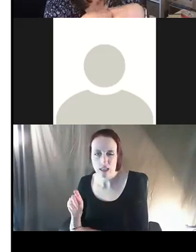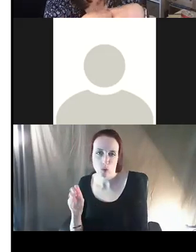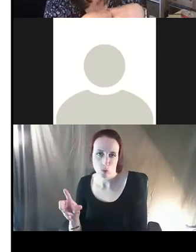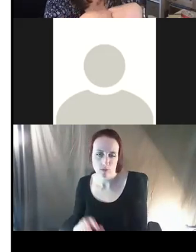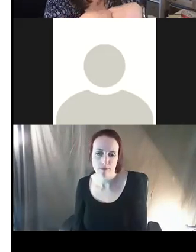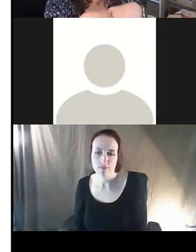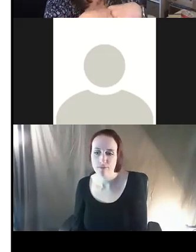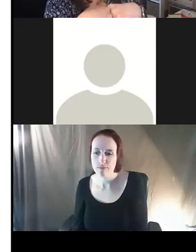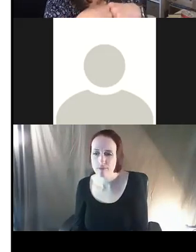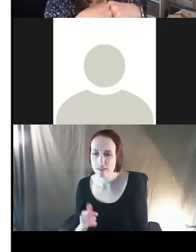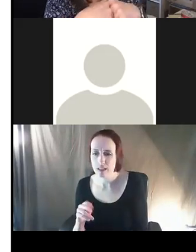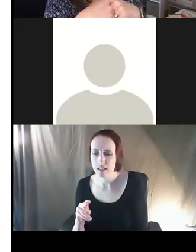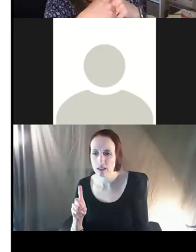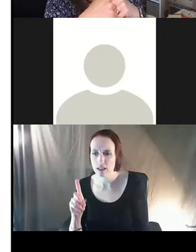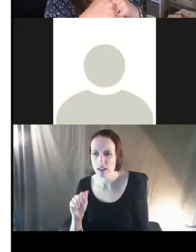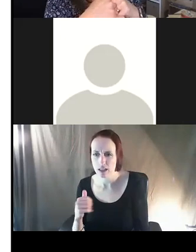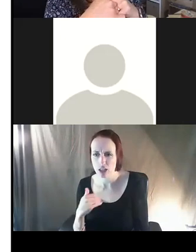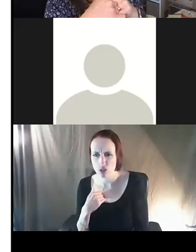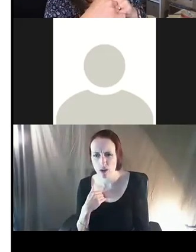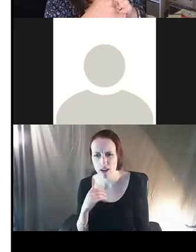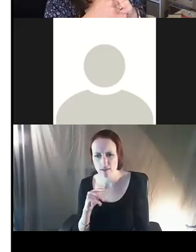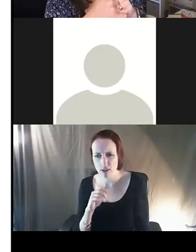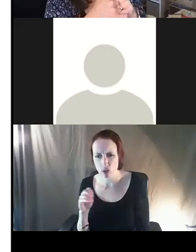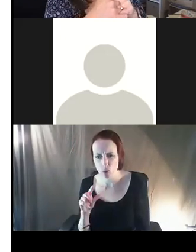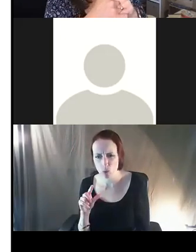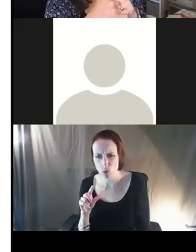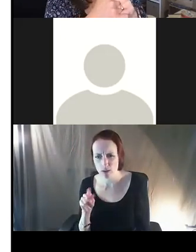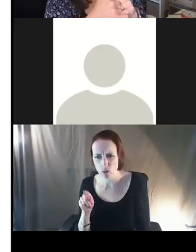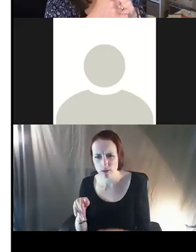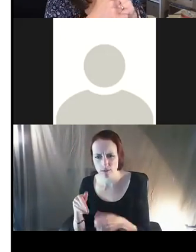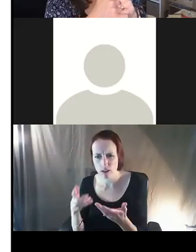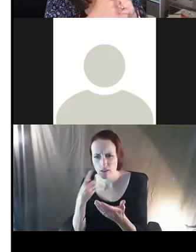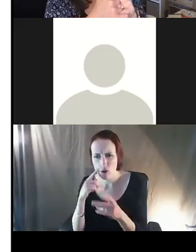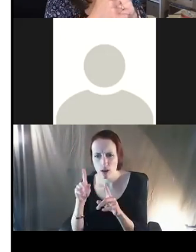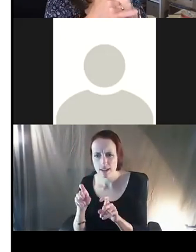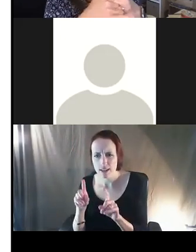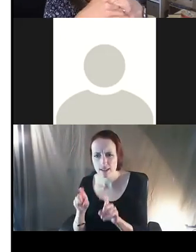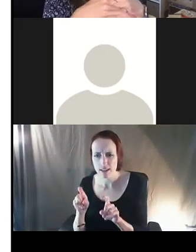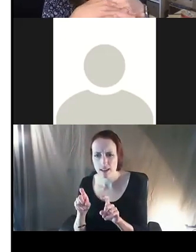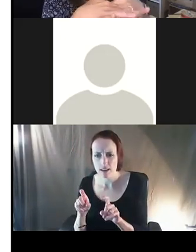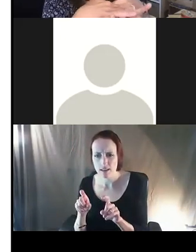Glenda, do you have a particular tool you could recommend for testing in that way?